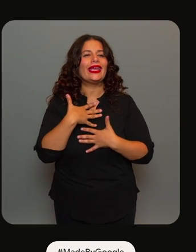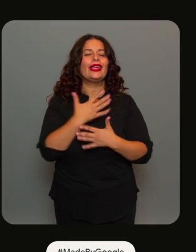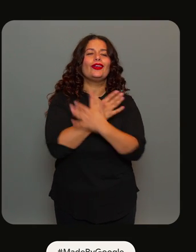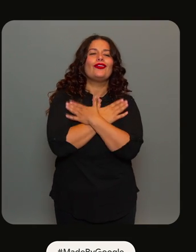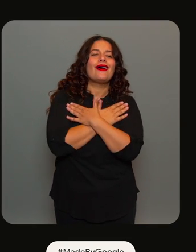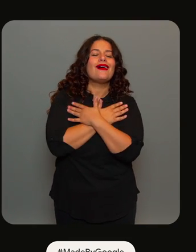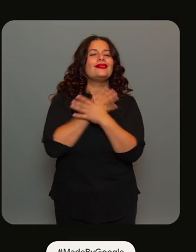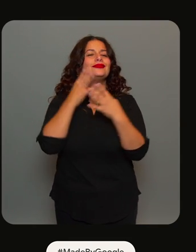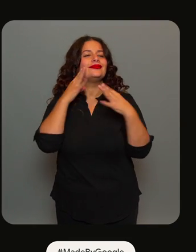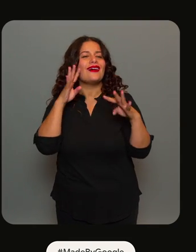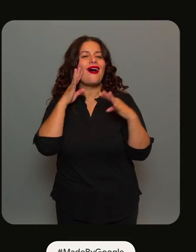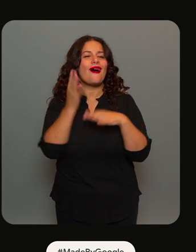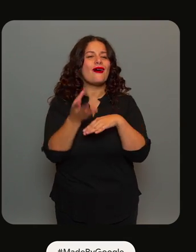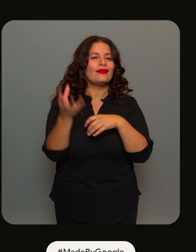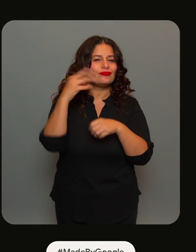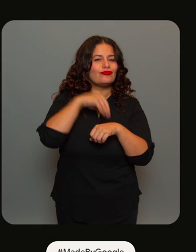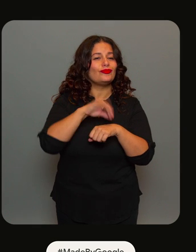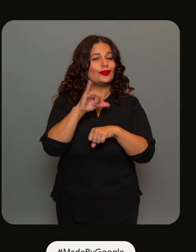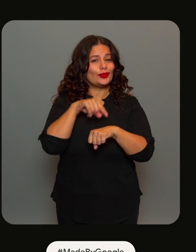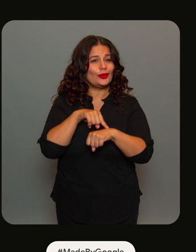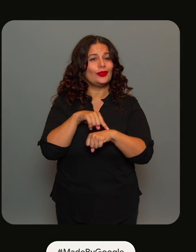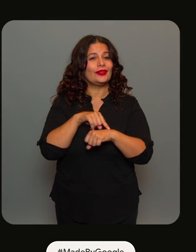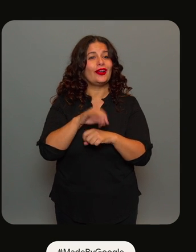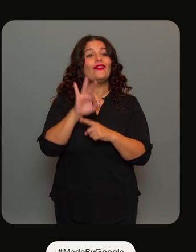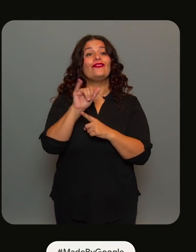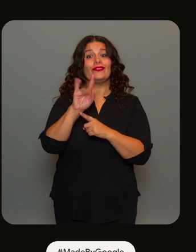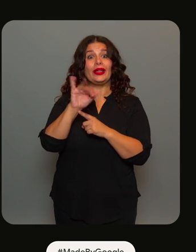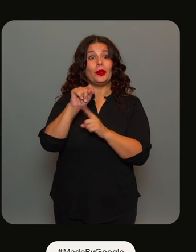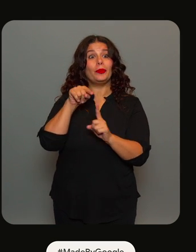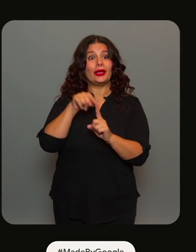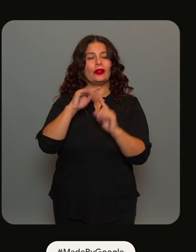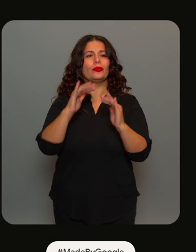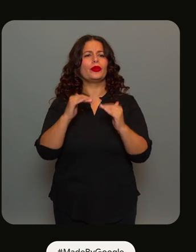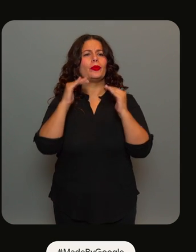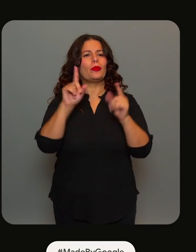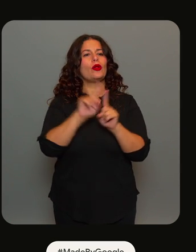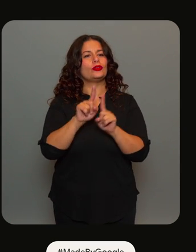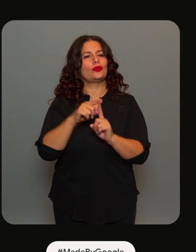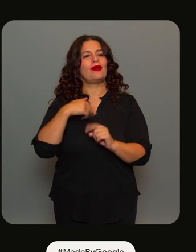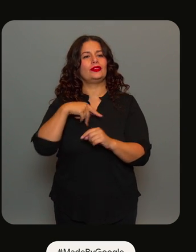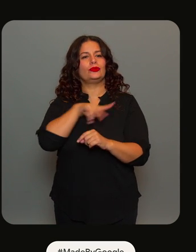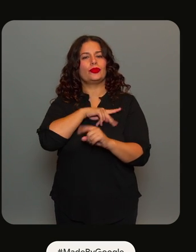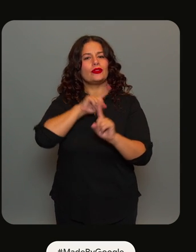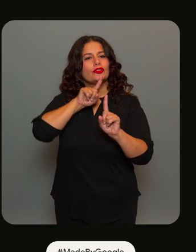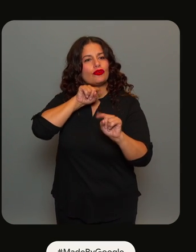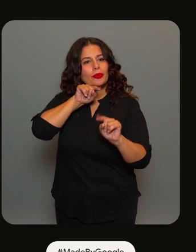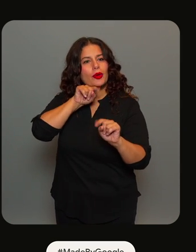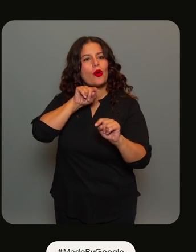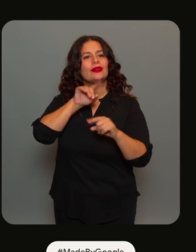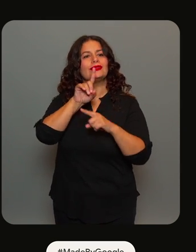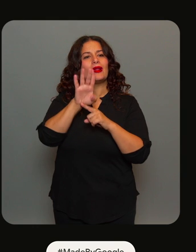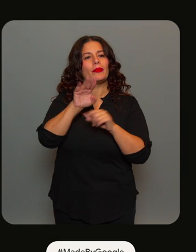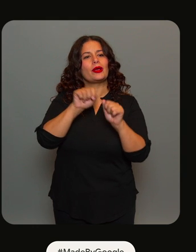Fitbit Premium also provides a personalized Wellness Report and Health Metrics Dashboard with crucial wellness metrics like